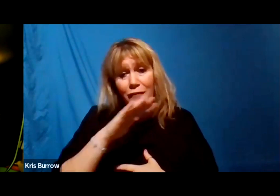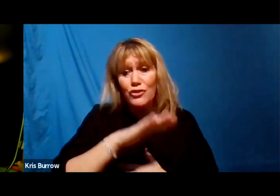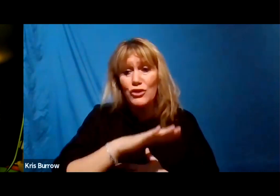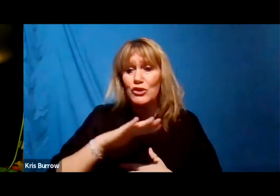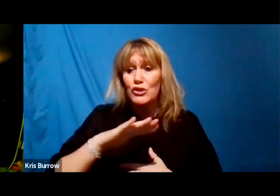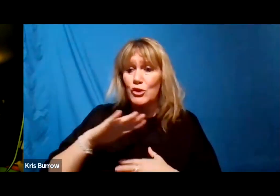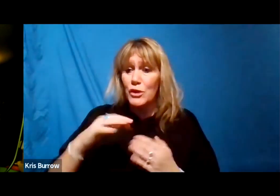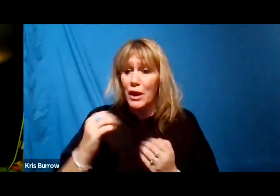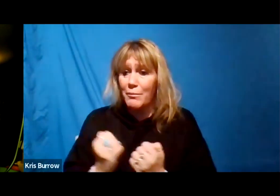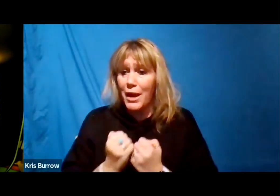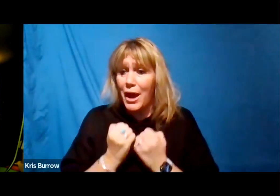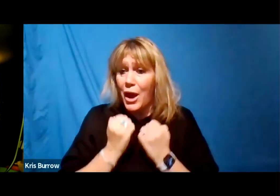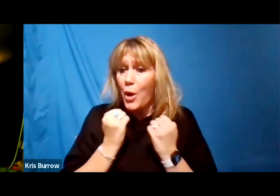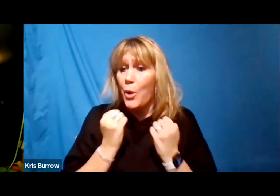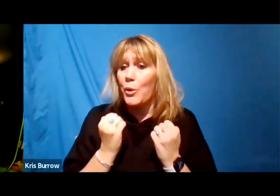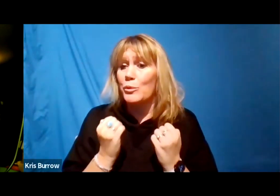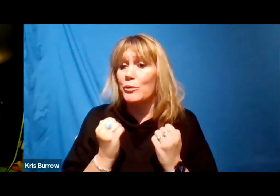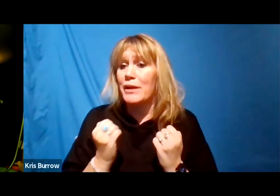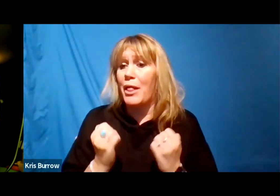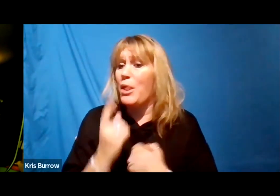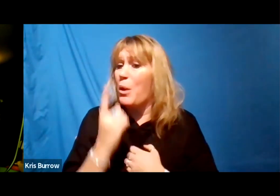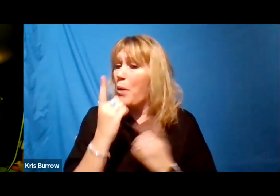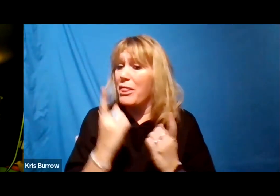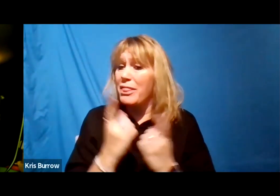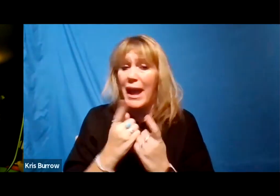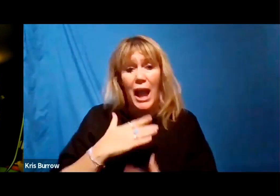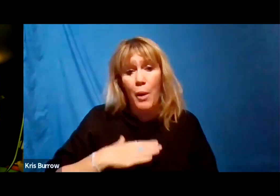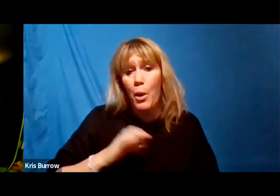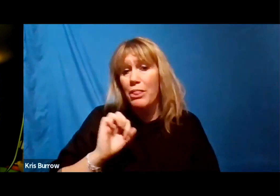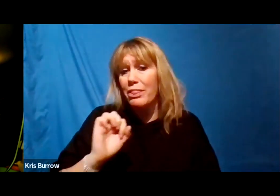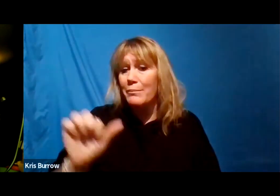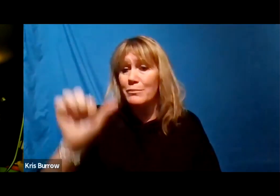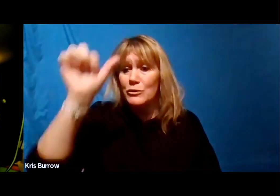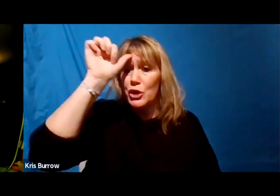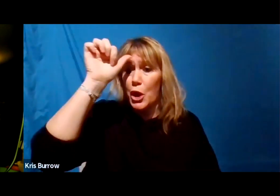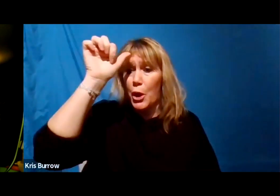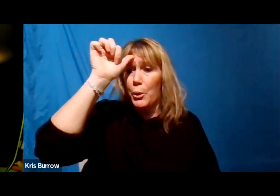Afraid now of the dark.